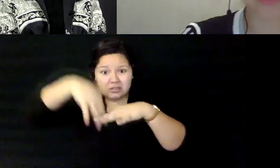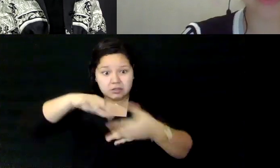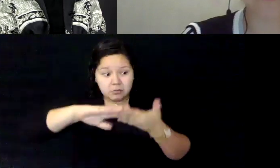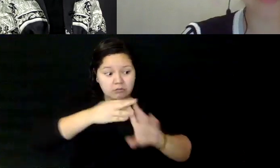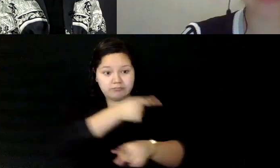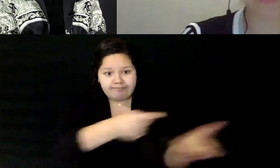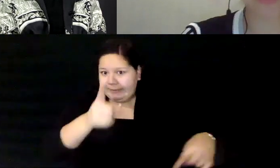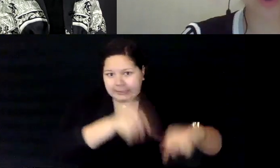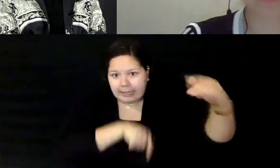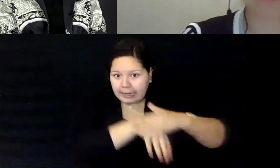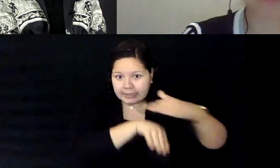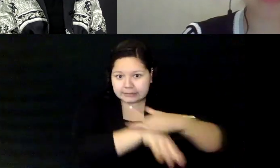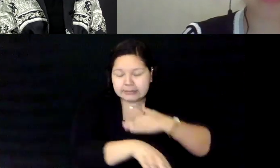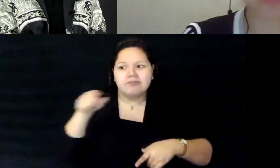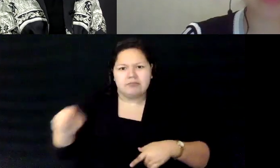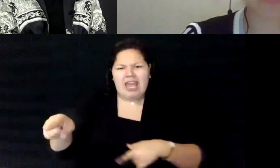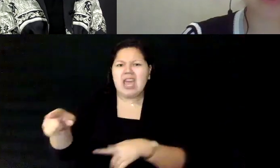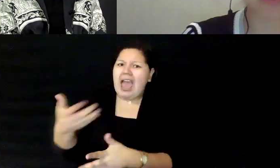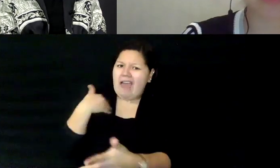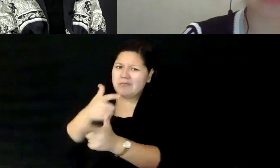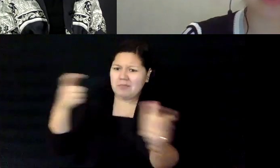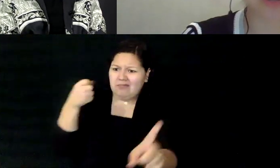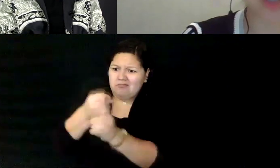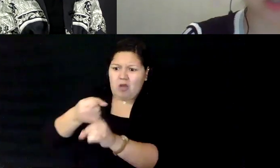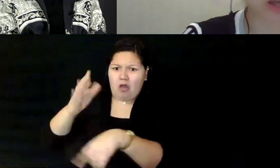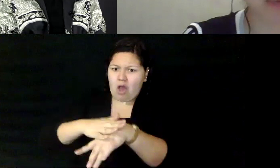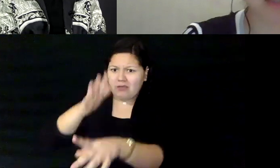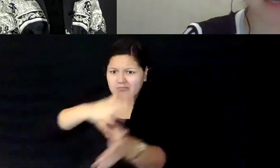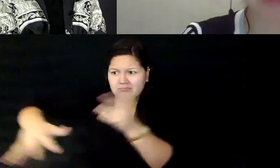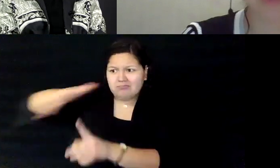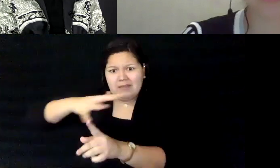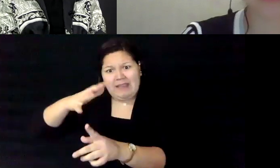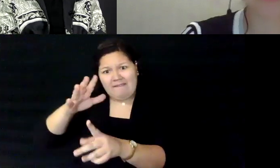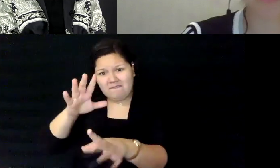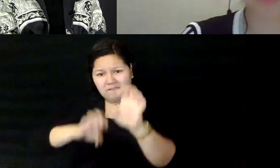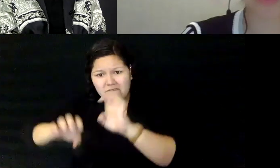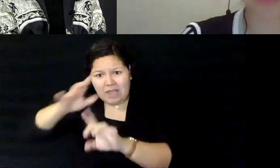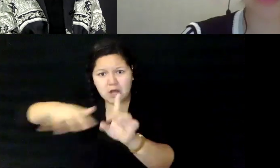leave significant carbon footprints contributing to changing climates that are disproportionately